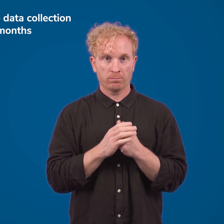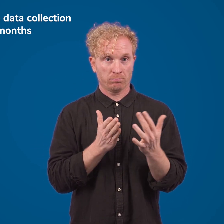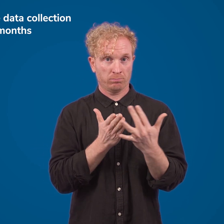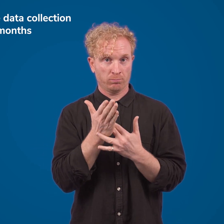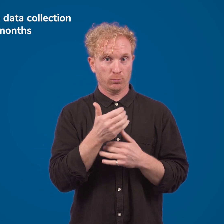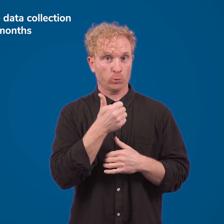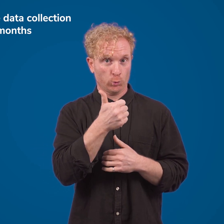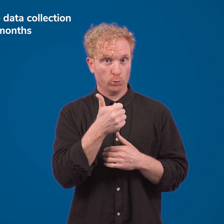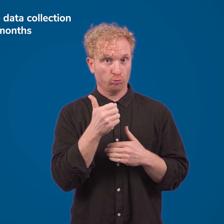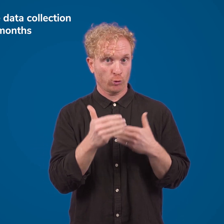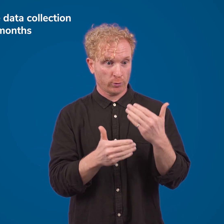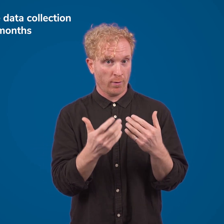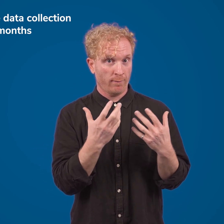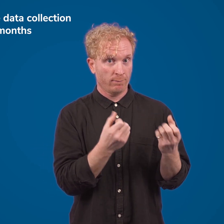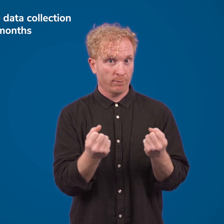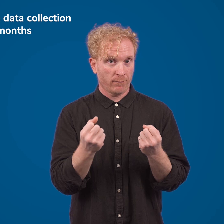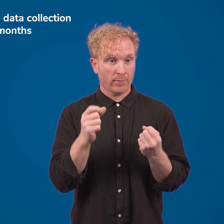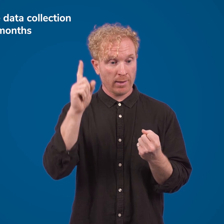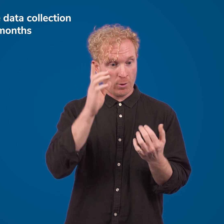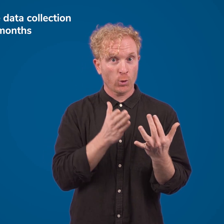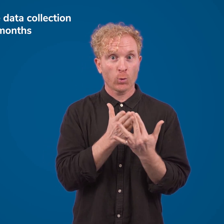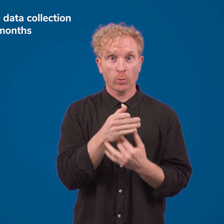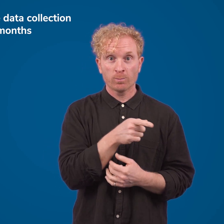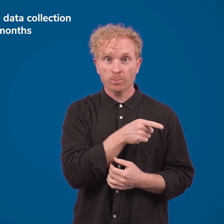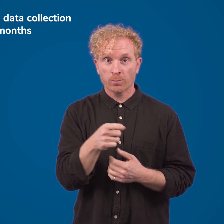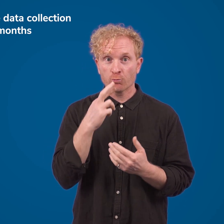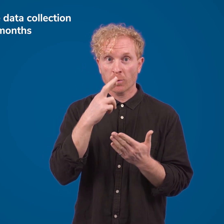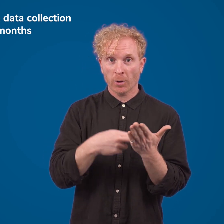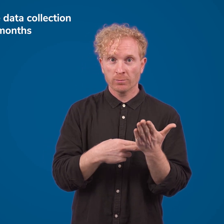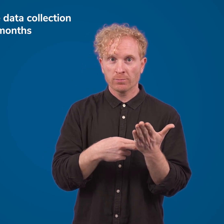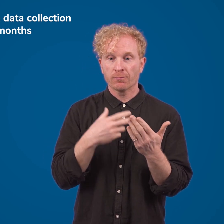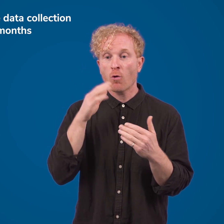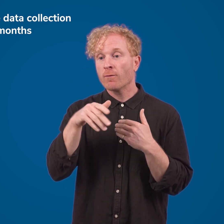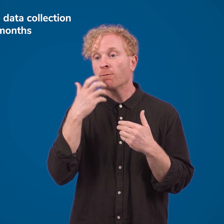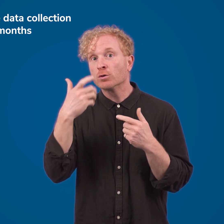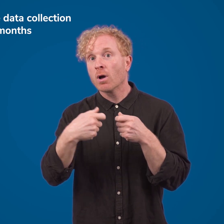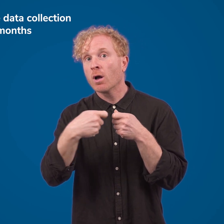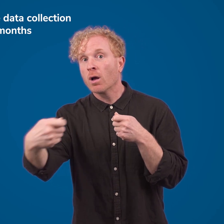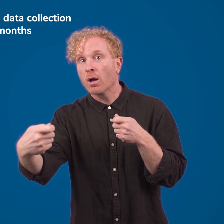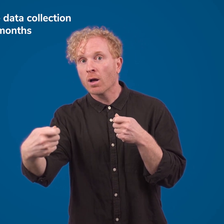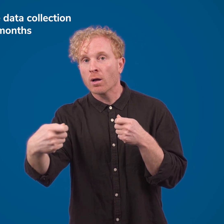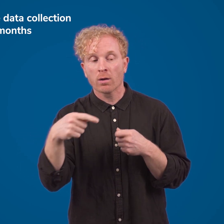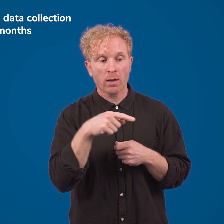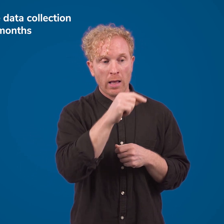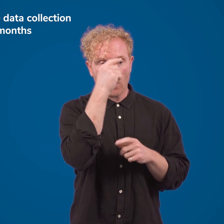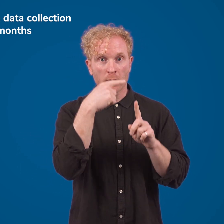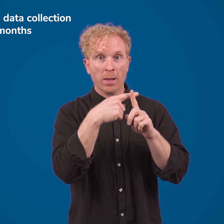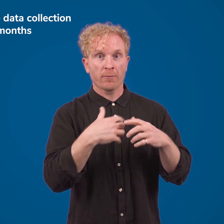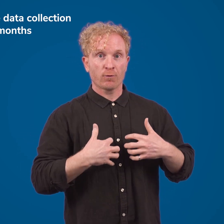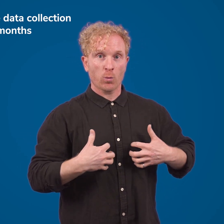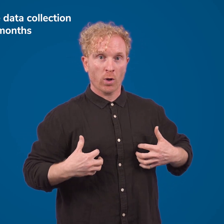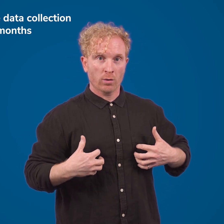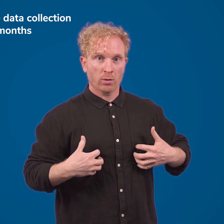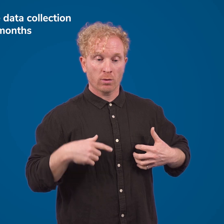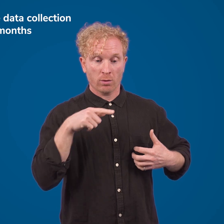While some good progress has and is being made in reporting on future measures in the Outcomes Framework